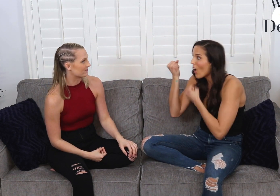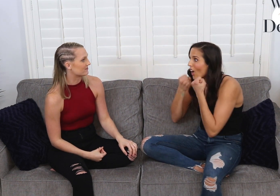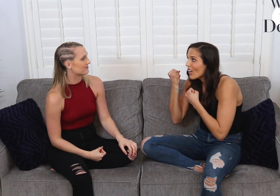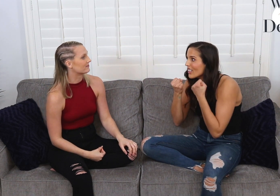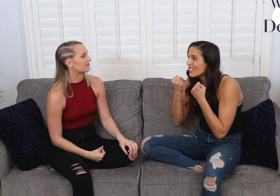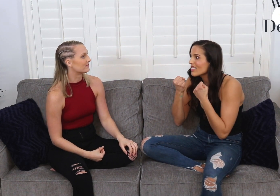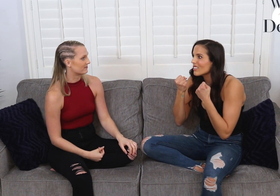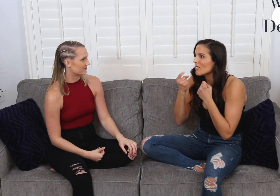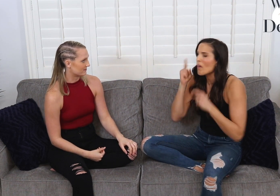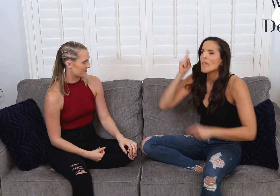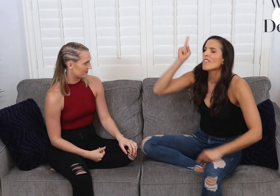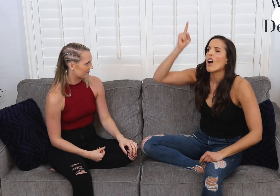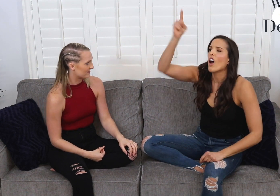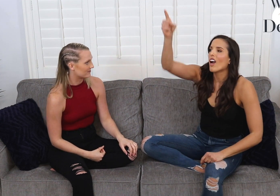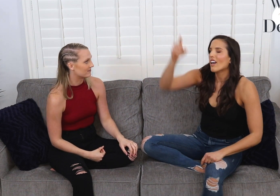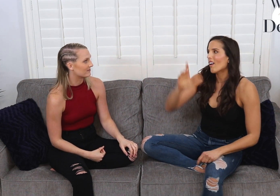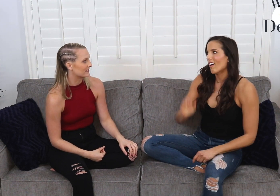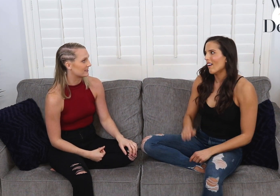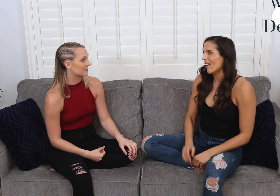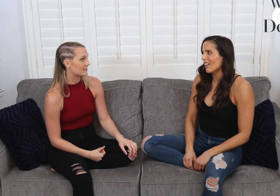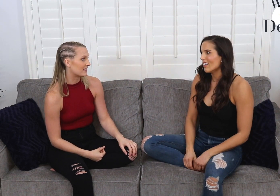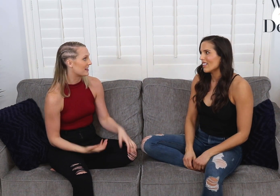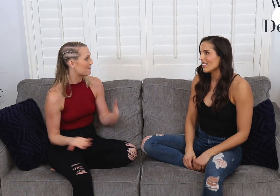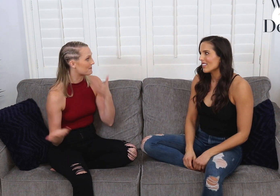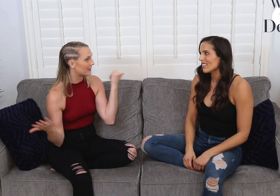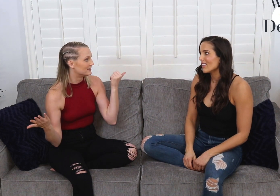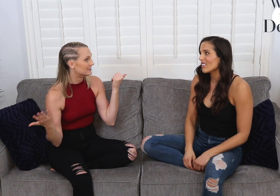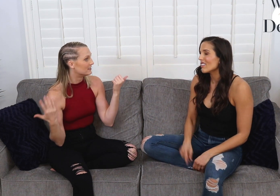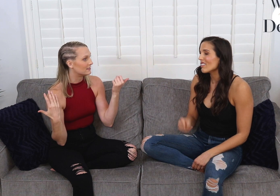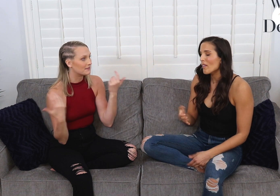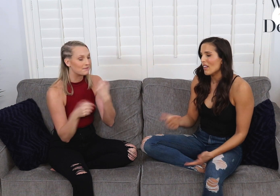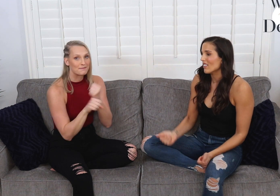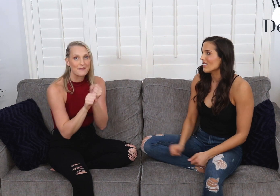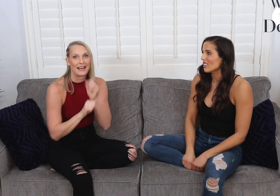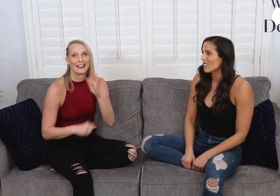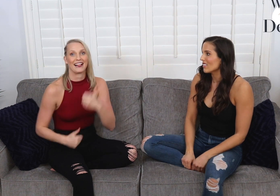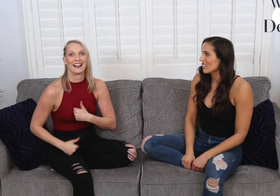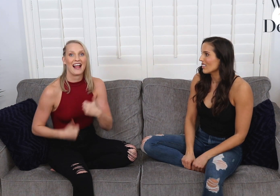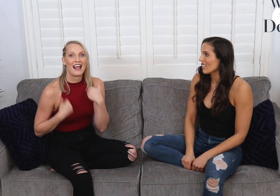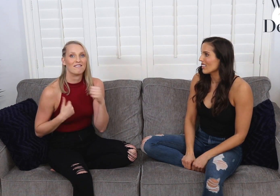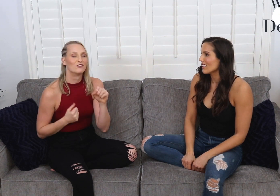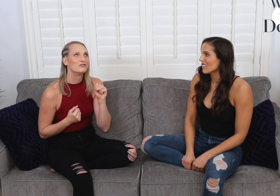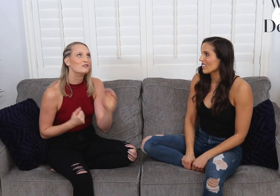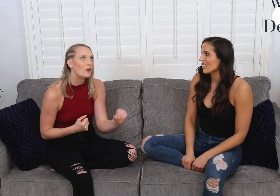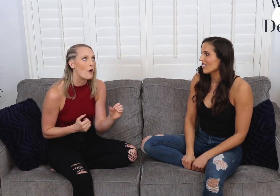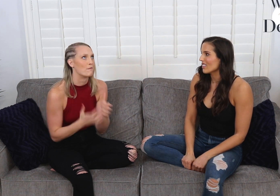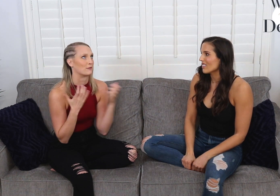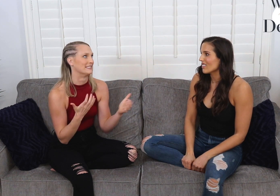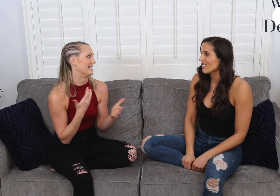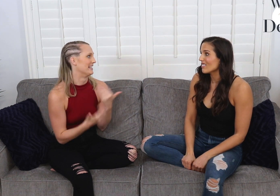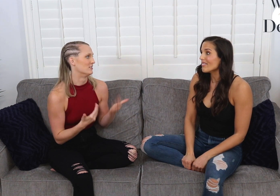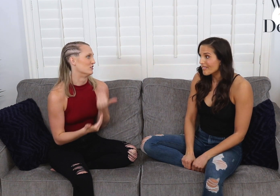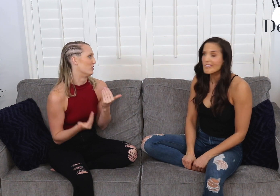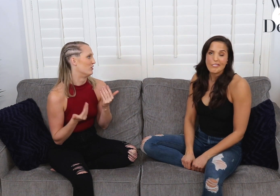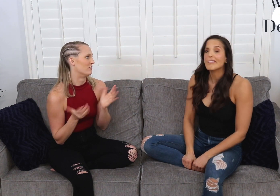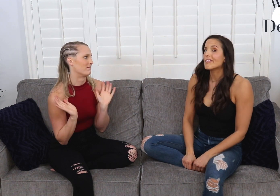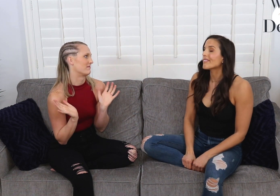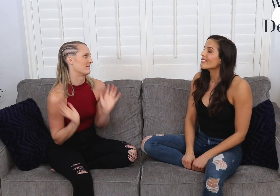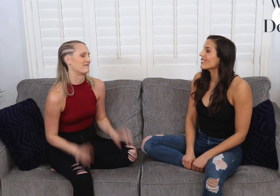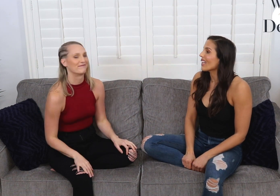through car windows, even from afar! It's the best! It makes your life so much easier.